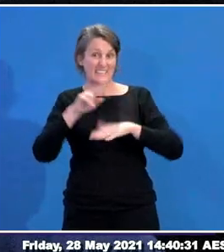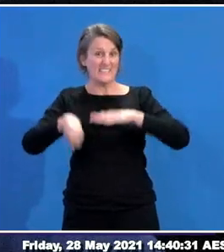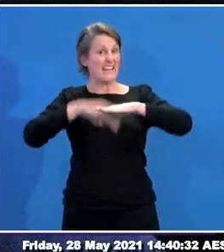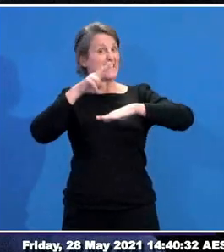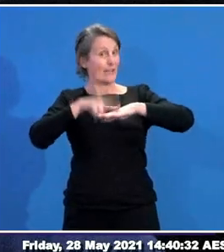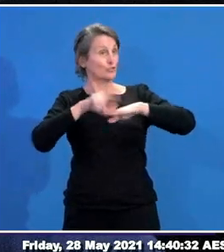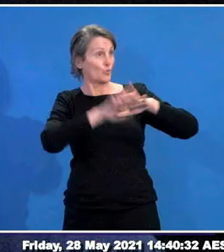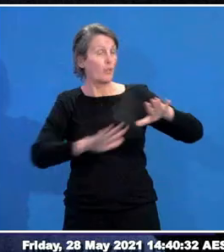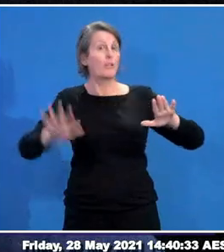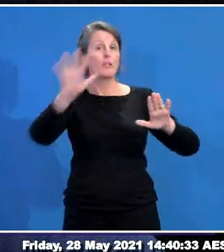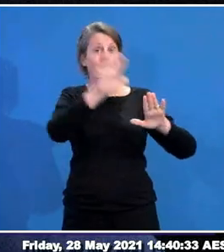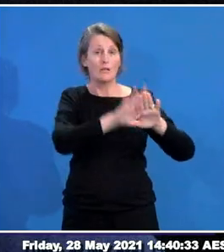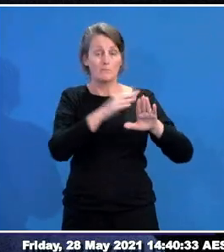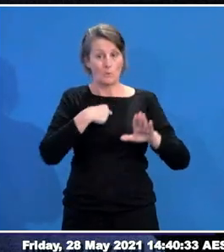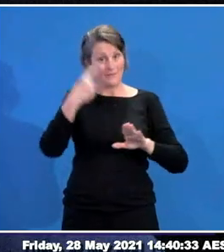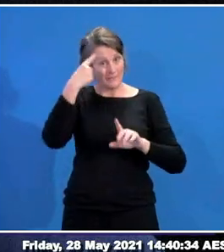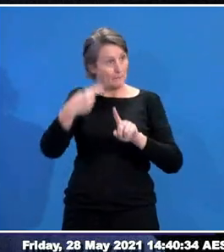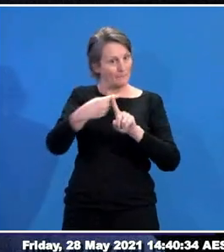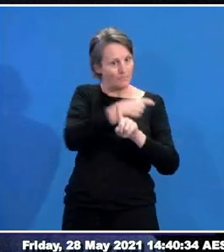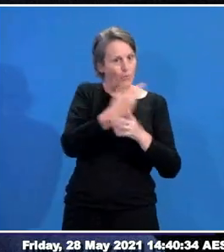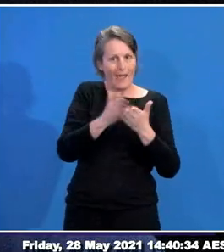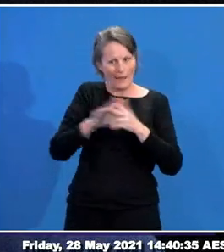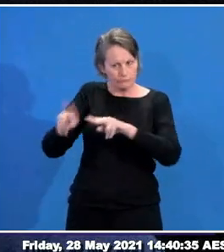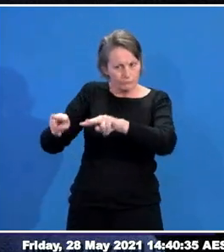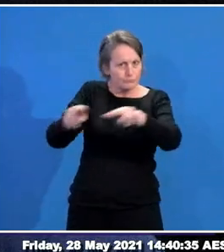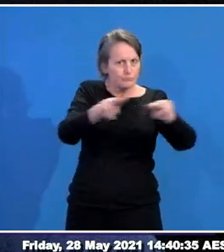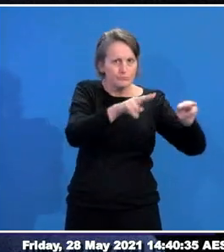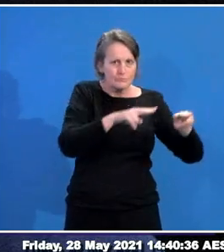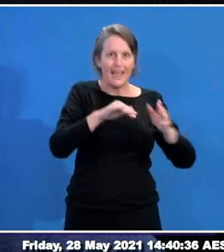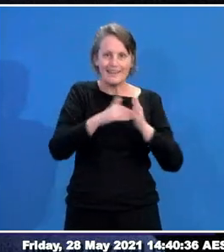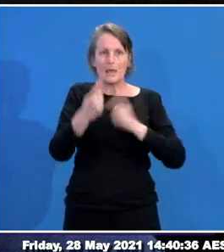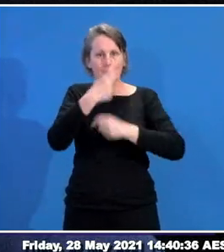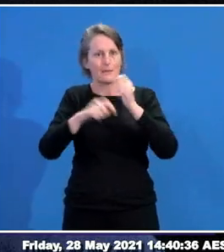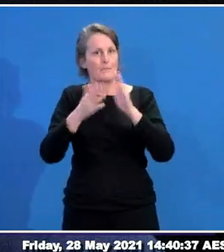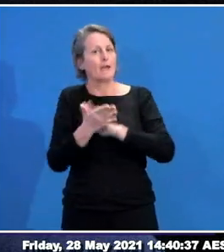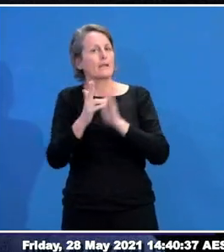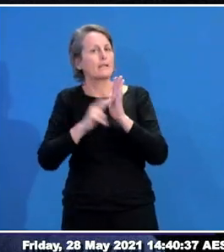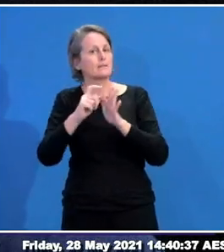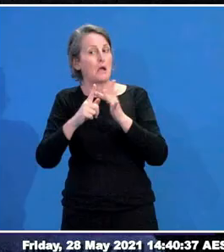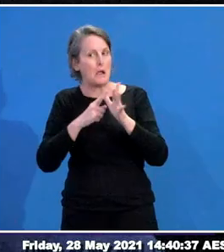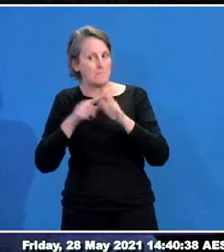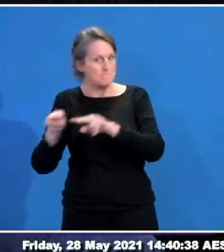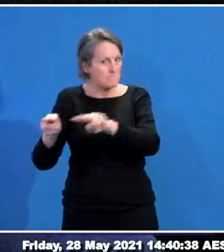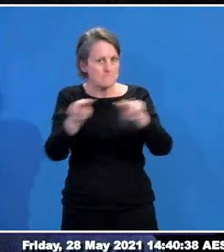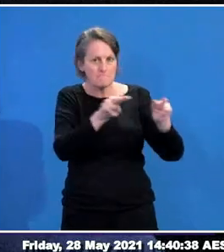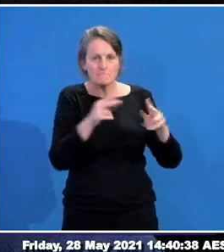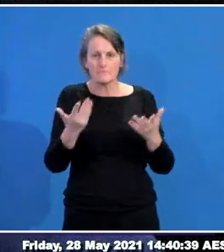comprehensiveness of the arrangements but also the form in which the arrangements were applied differed dramatically.